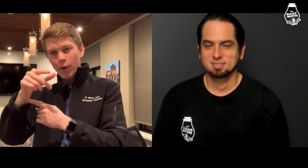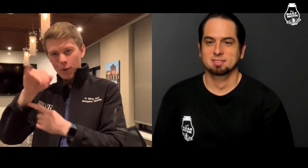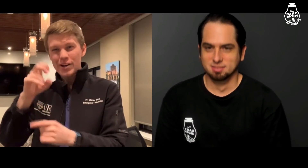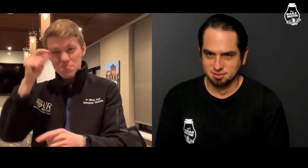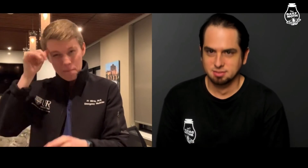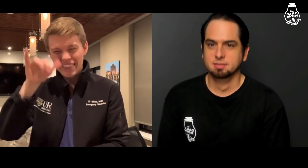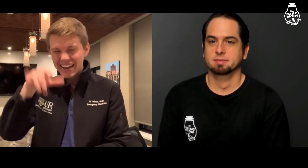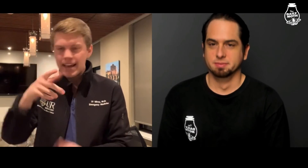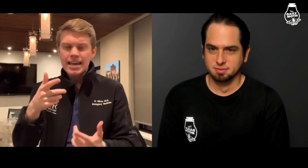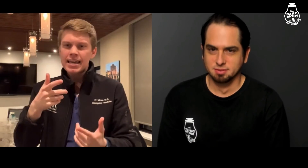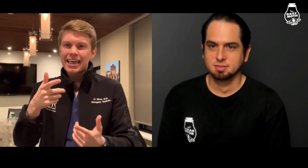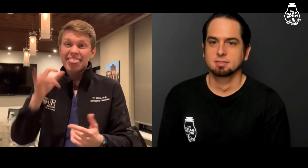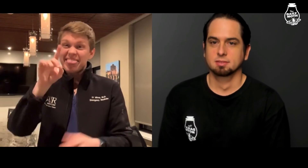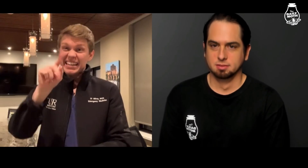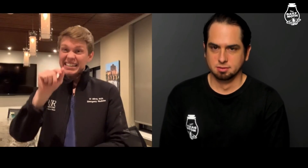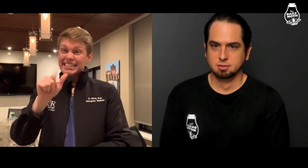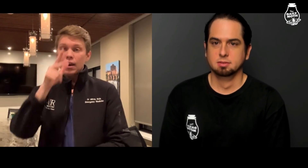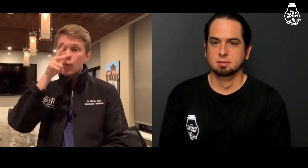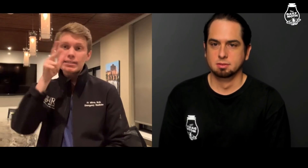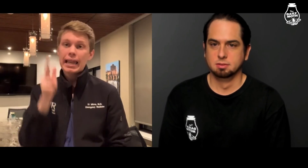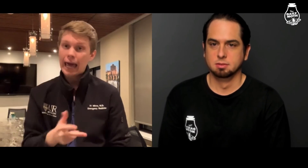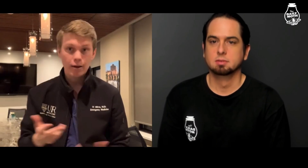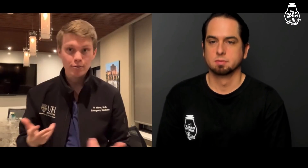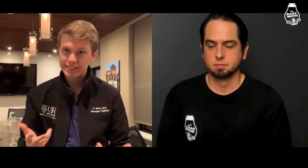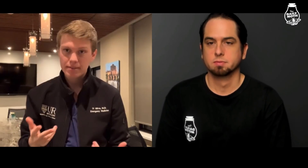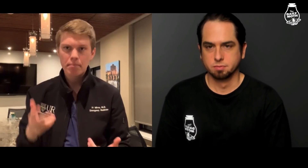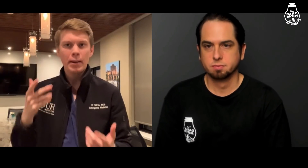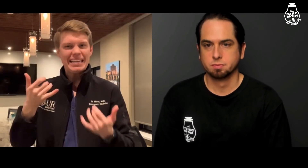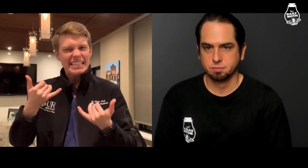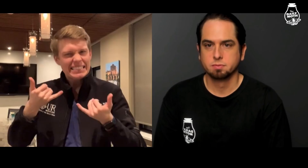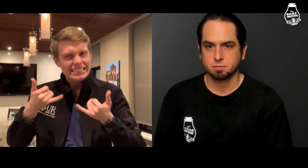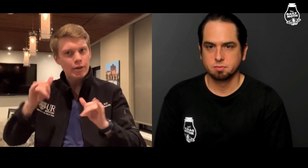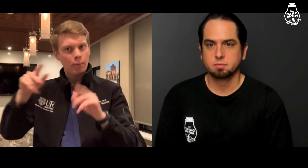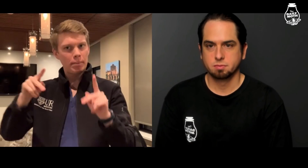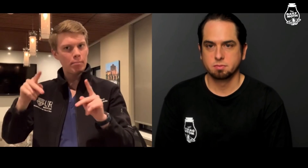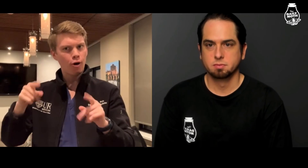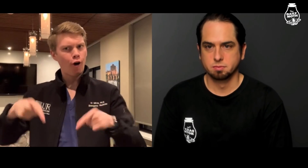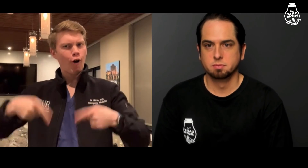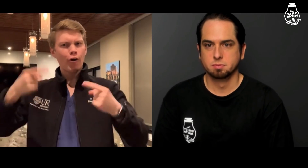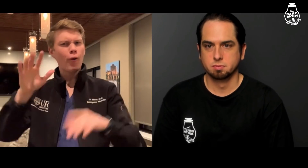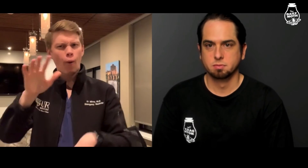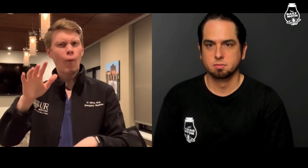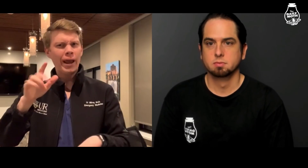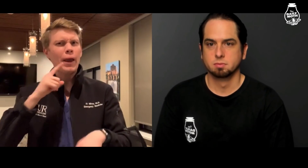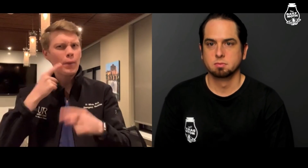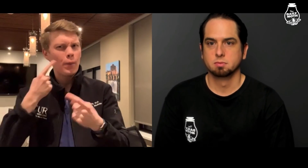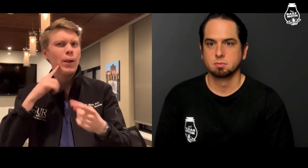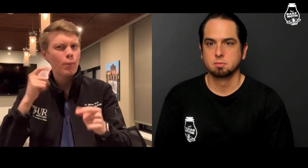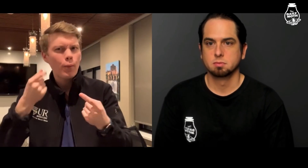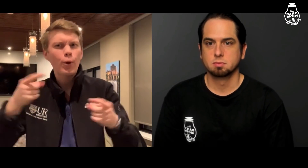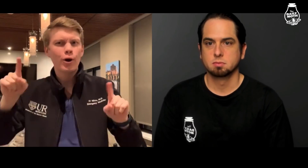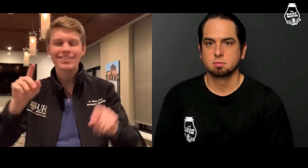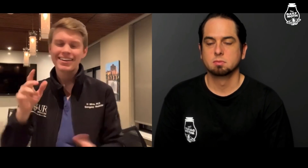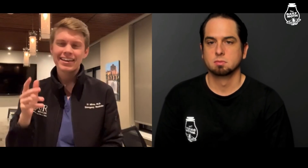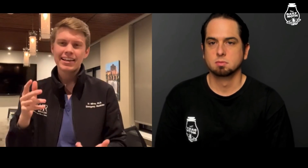I remember that. You remember that? The data was lousy. But there were still people who argued that it would work.